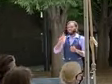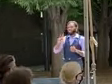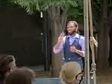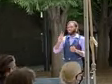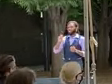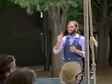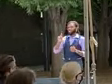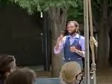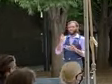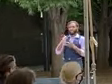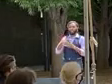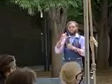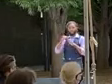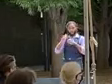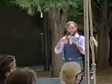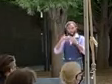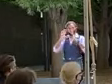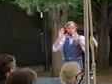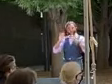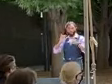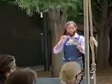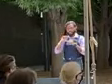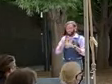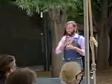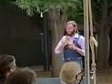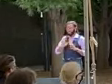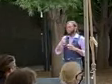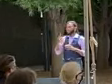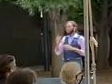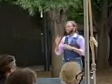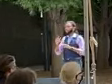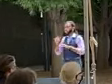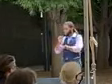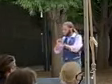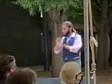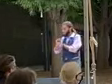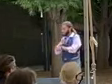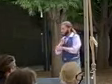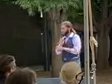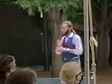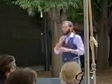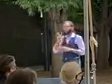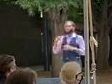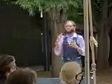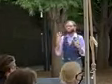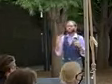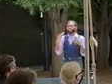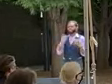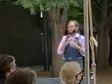the workhorse senators, not really the show horse senators who did so much to make this memorial happen.